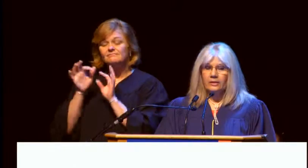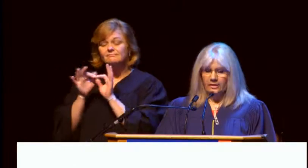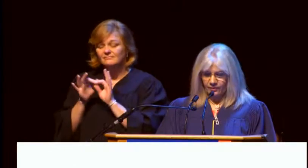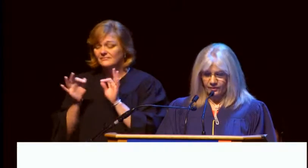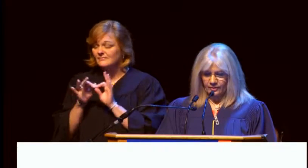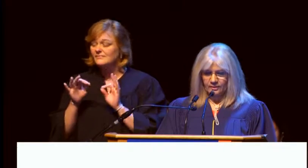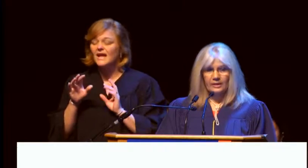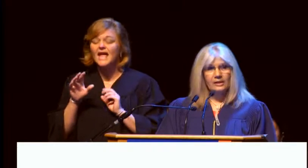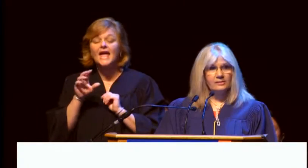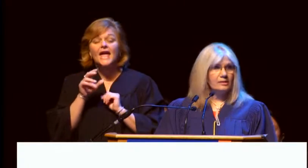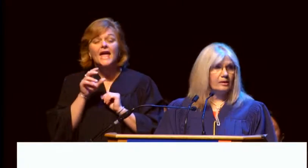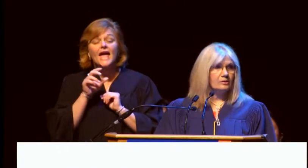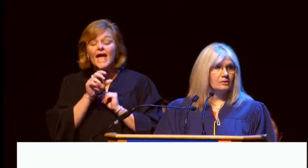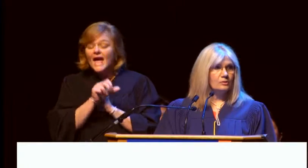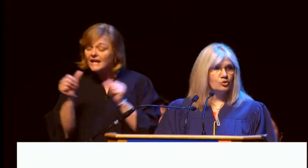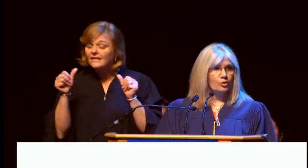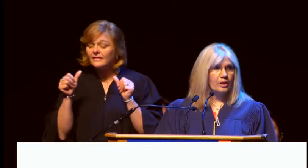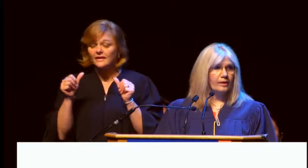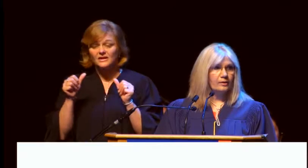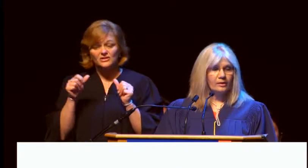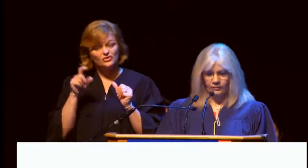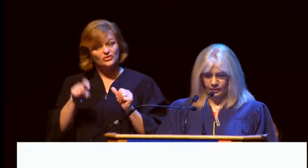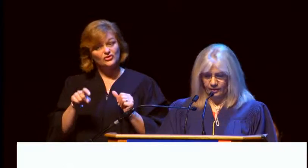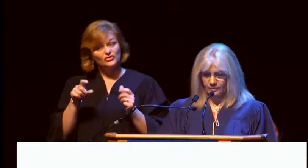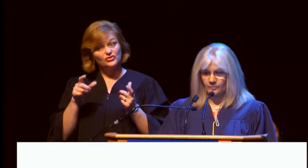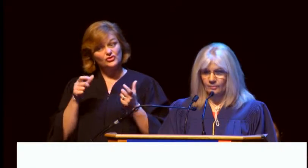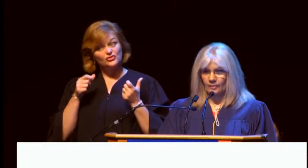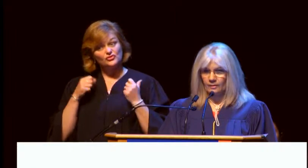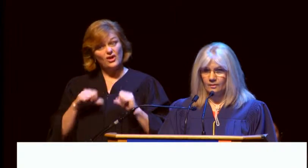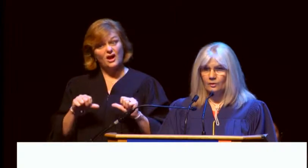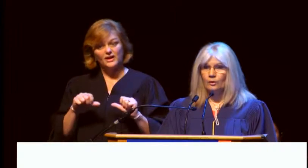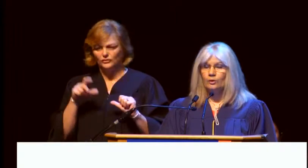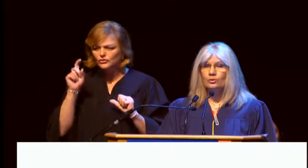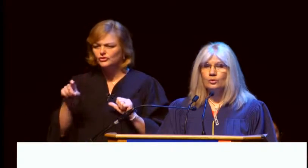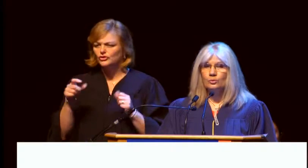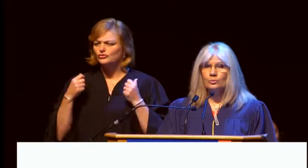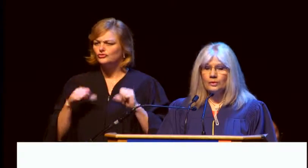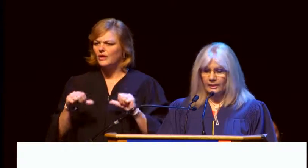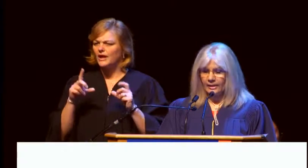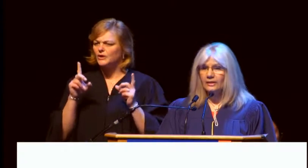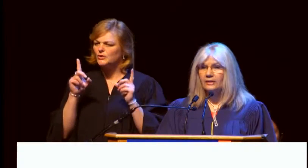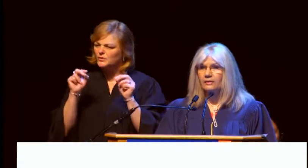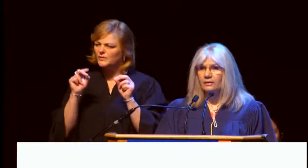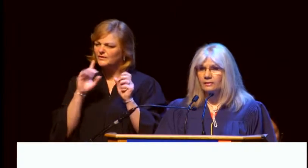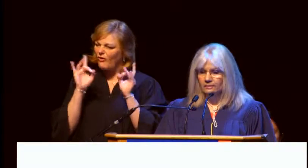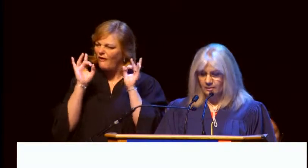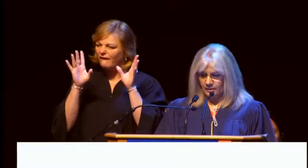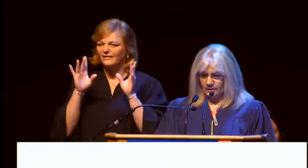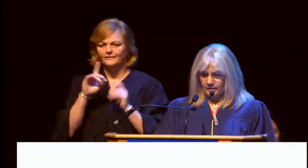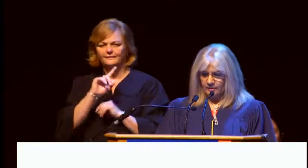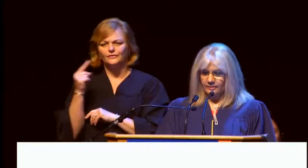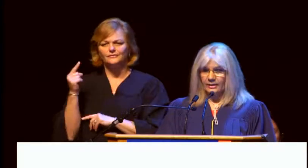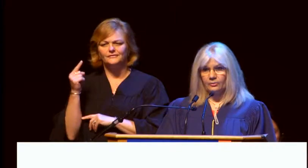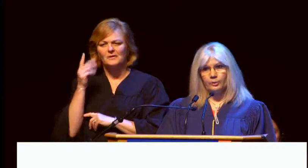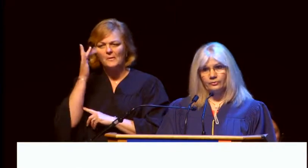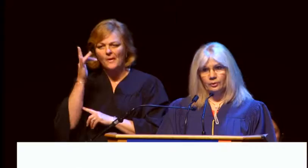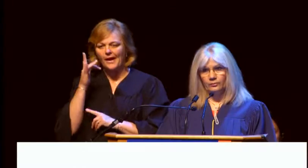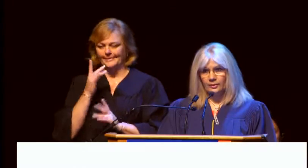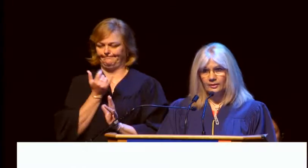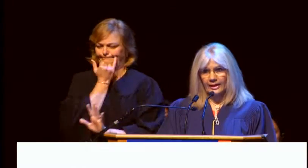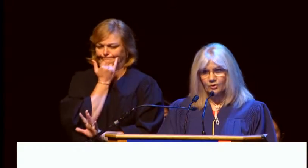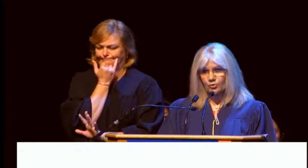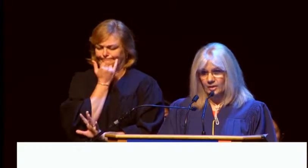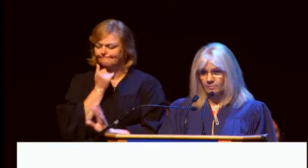NEVER HESITATE TO TRY EVERYTHING, DO ANYTHING, TO FULFILL THAT DREAM